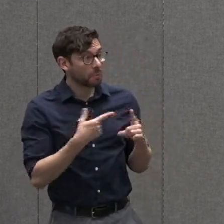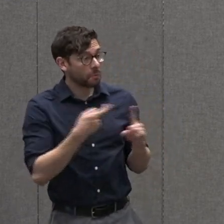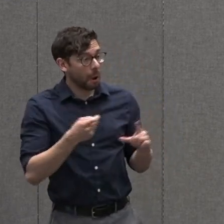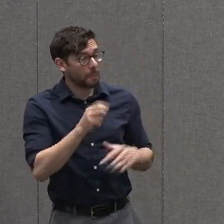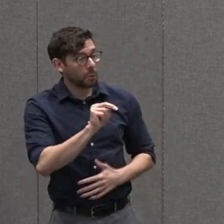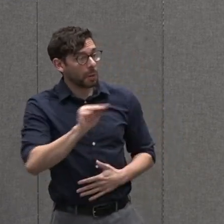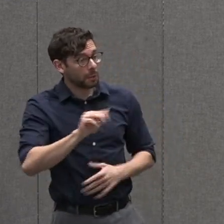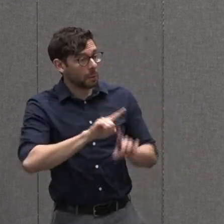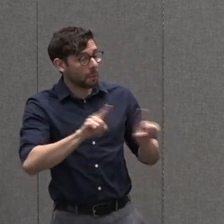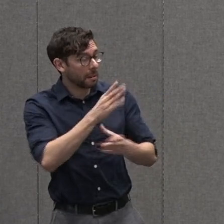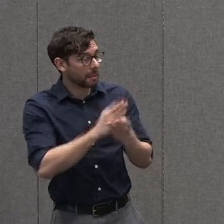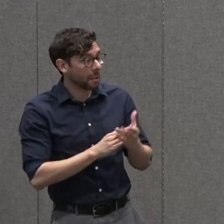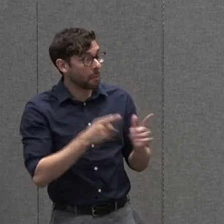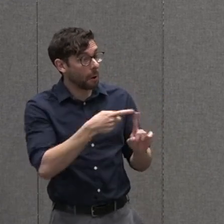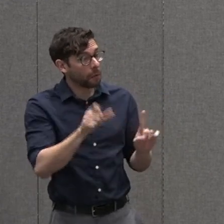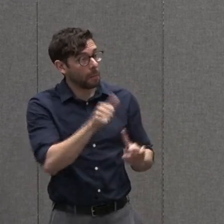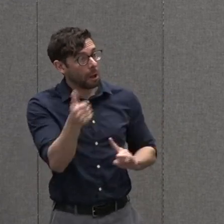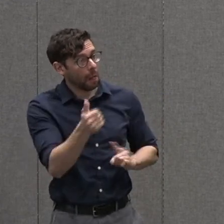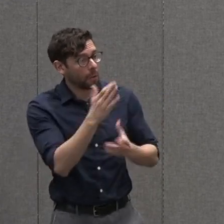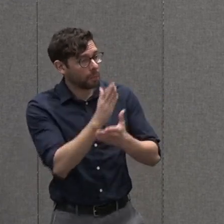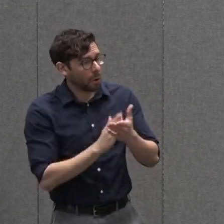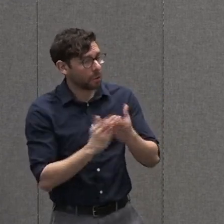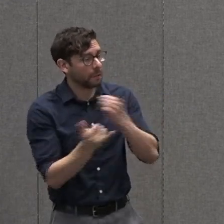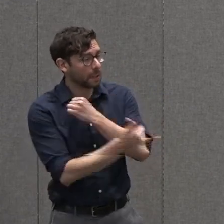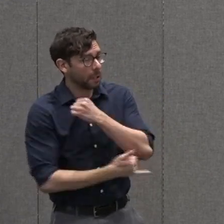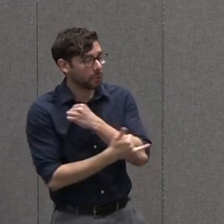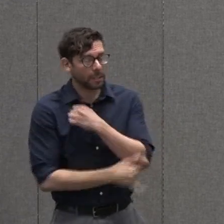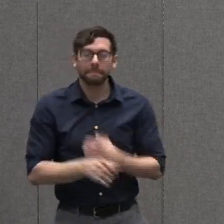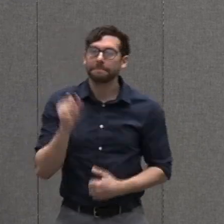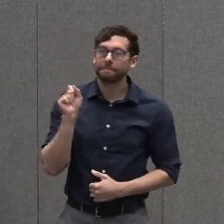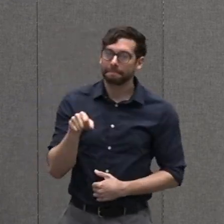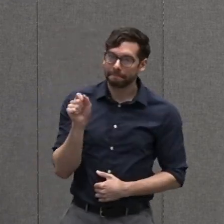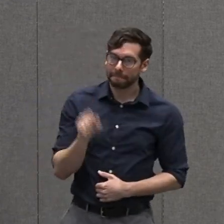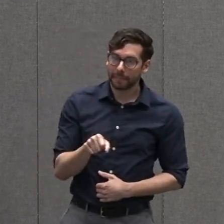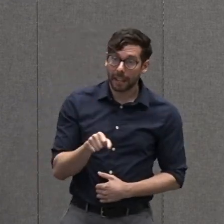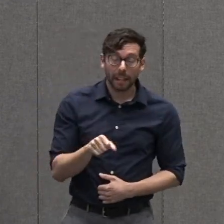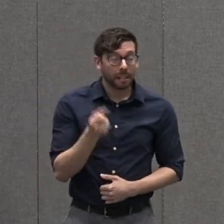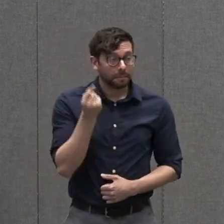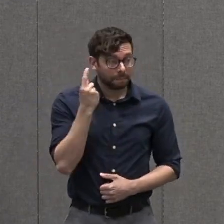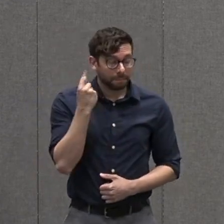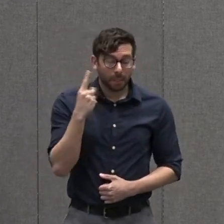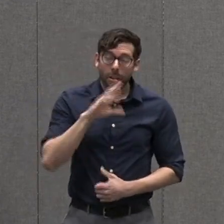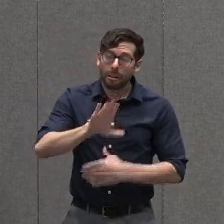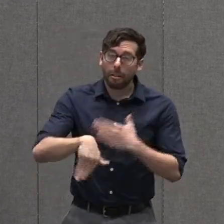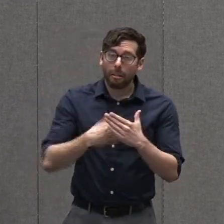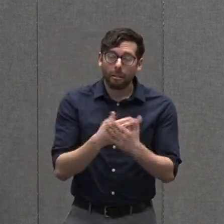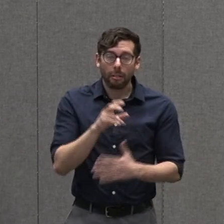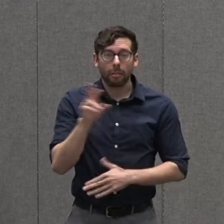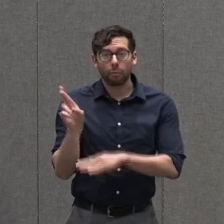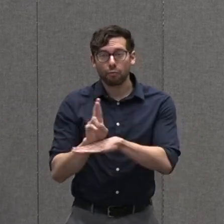Right, in fact all rattlesnakes are American. They come from North, Central, and South America.